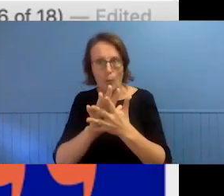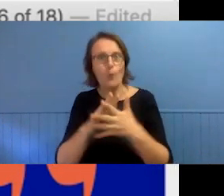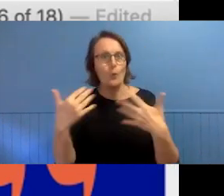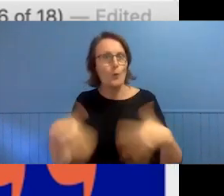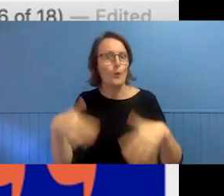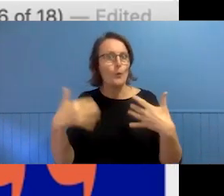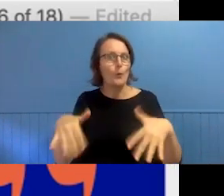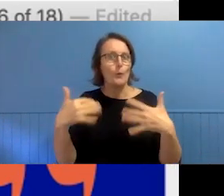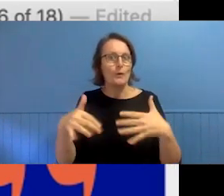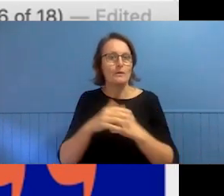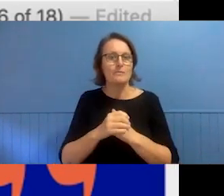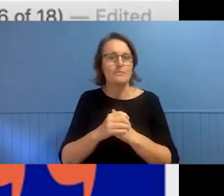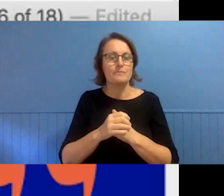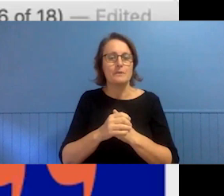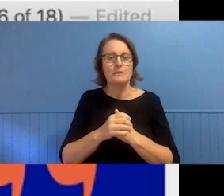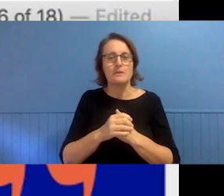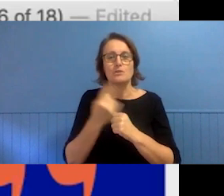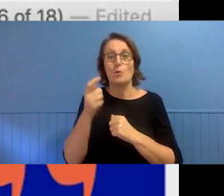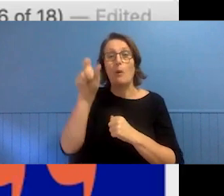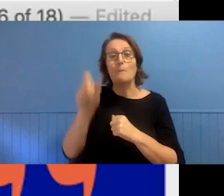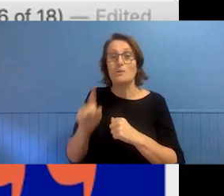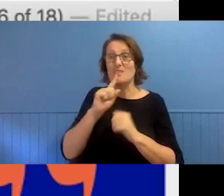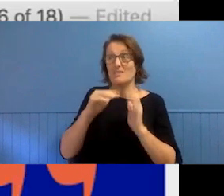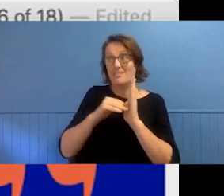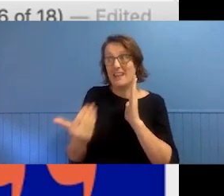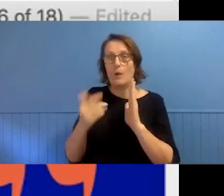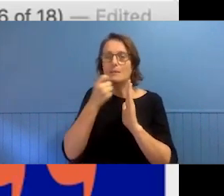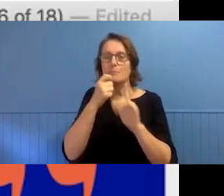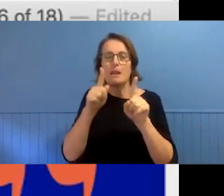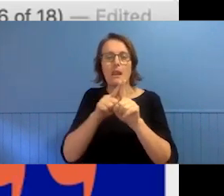time as a portal and she says that in the Financial Times article sthe